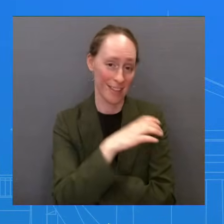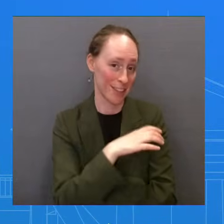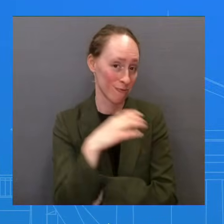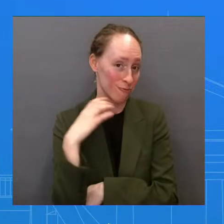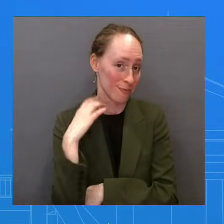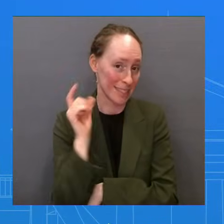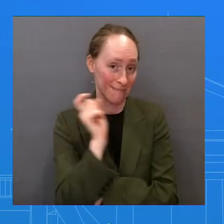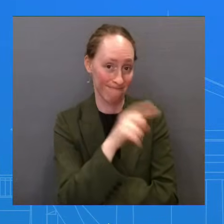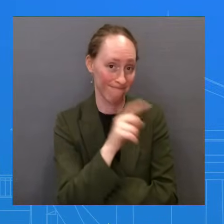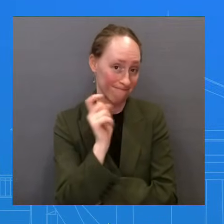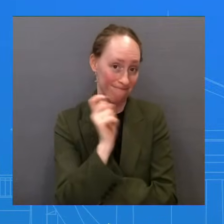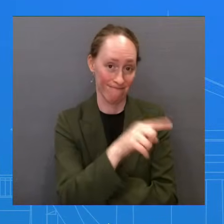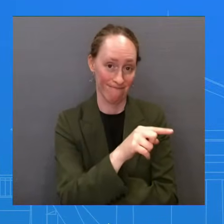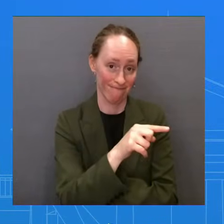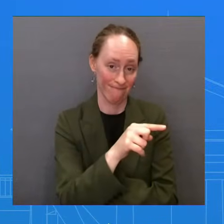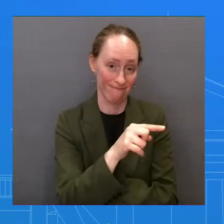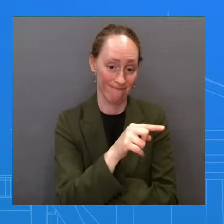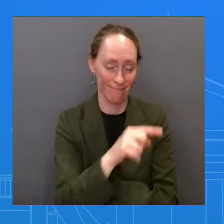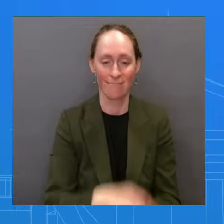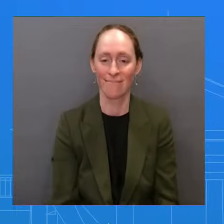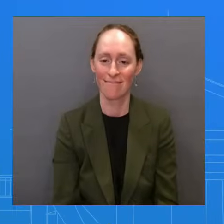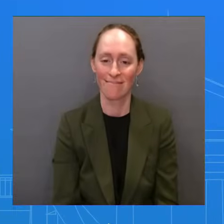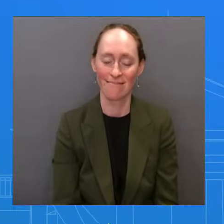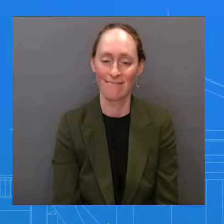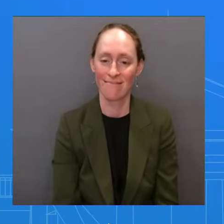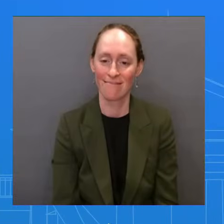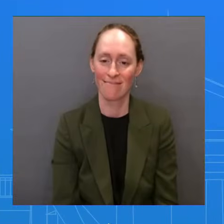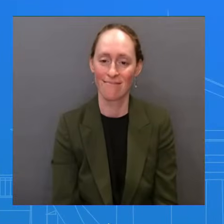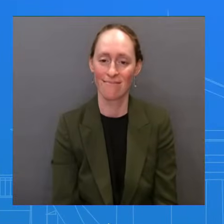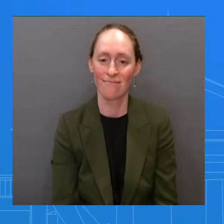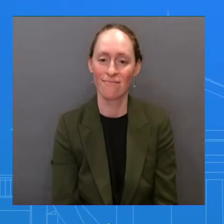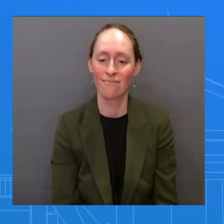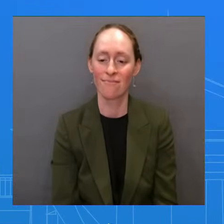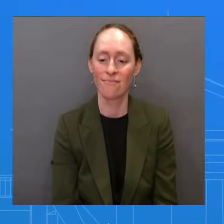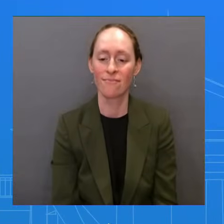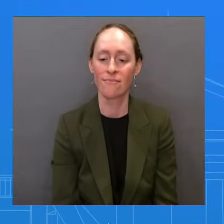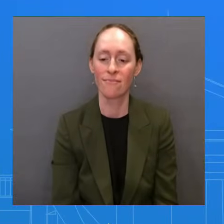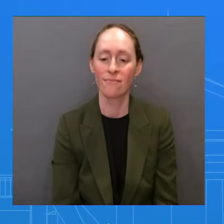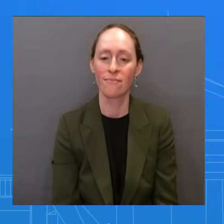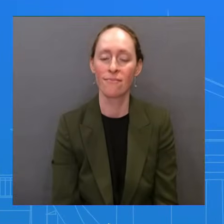It is going to be important for -- for the President to make clear to Speaker McCarthy and also to MAGA